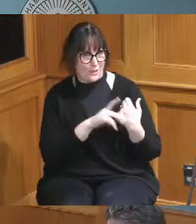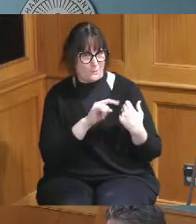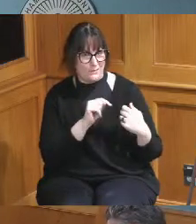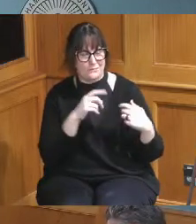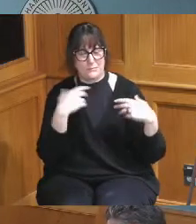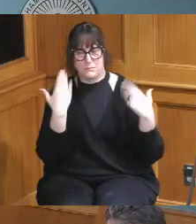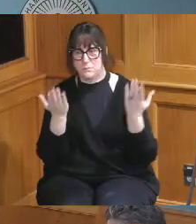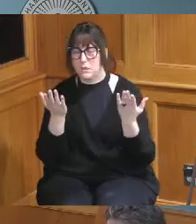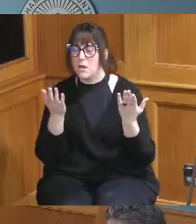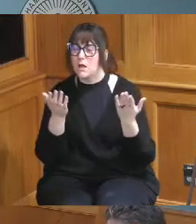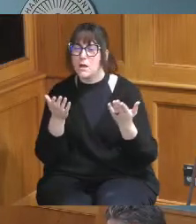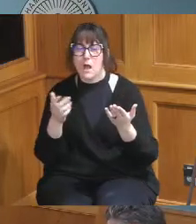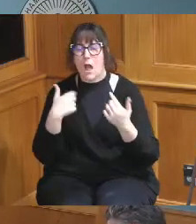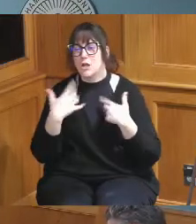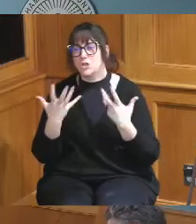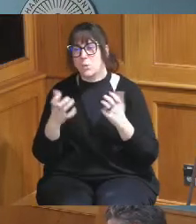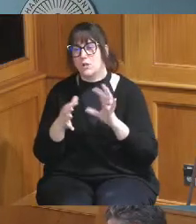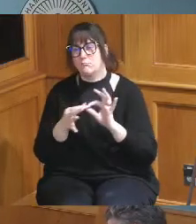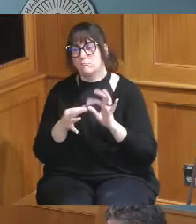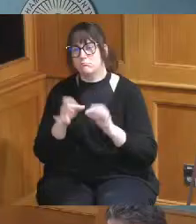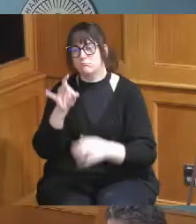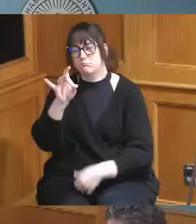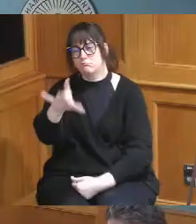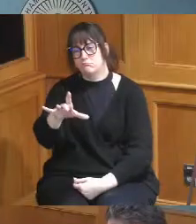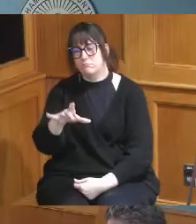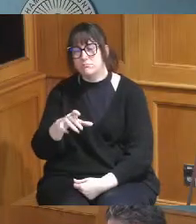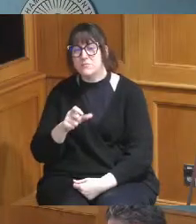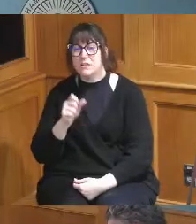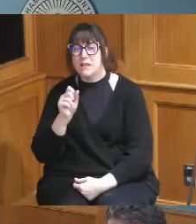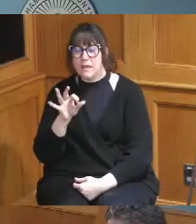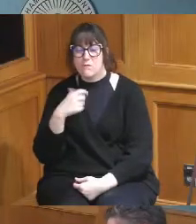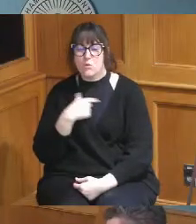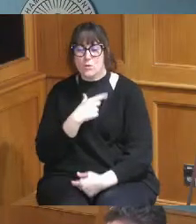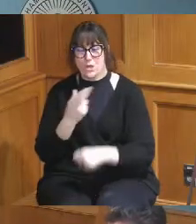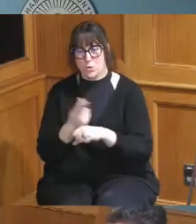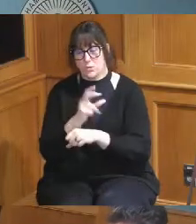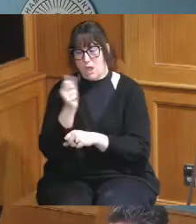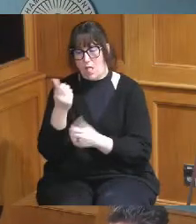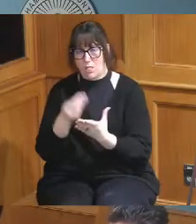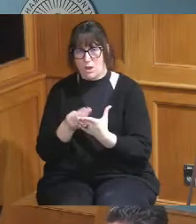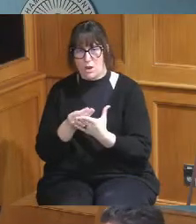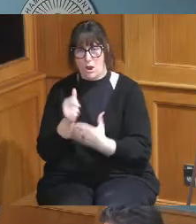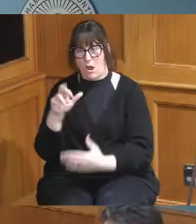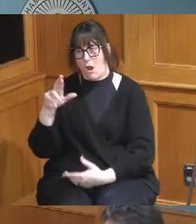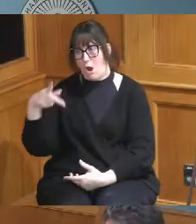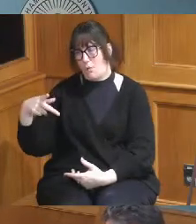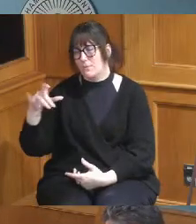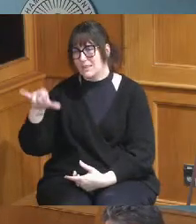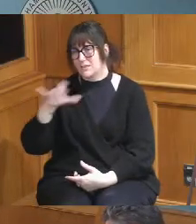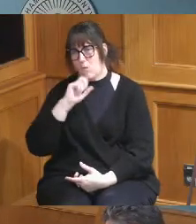the table and if we use any other funds because we won't have ARPA anymore that's over yeah I would